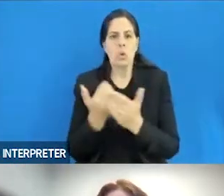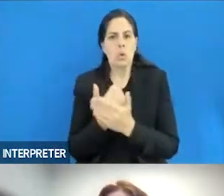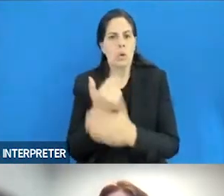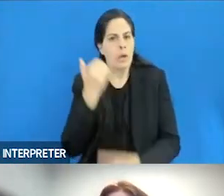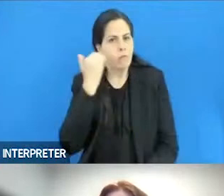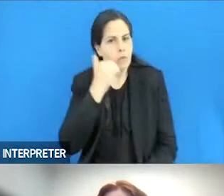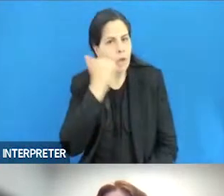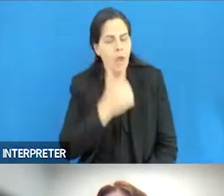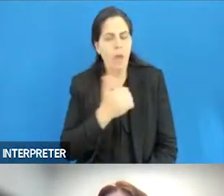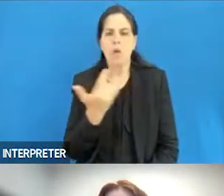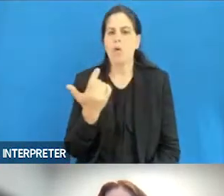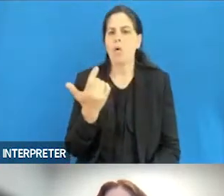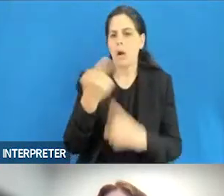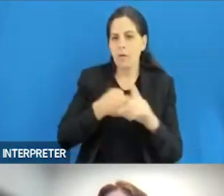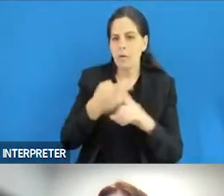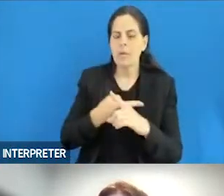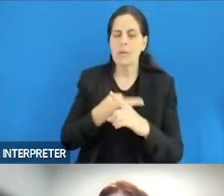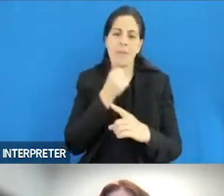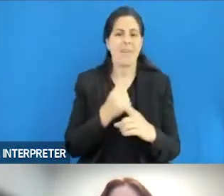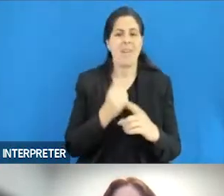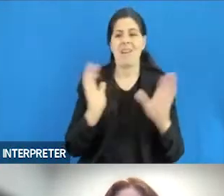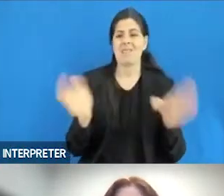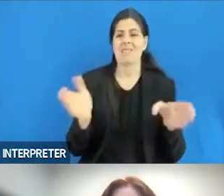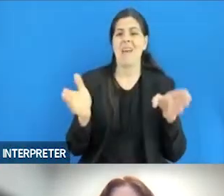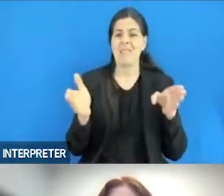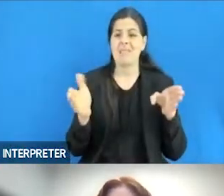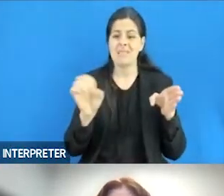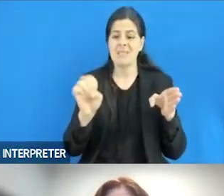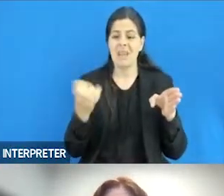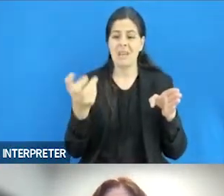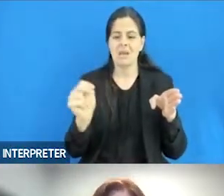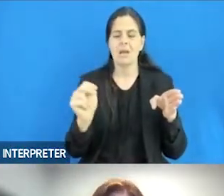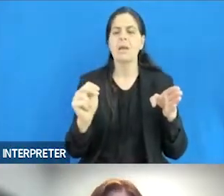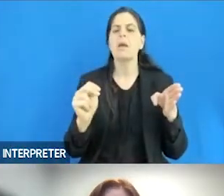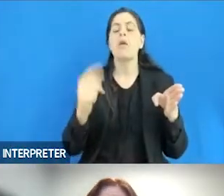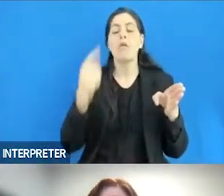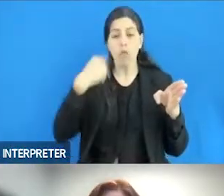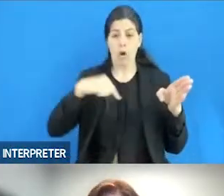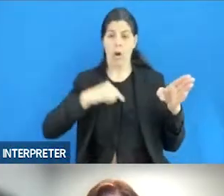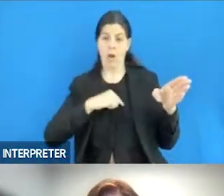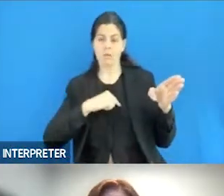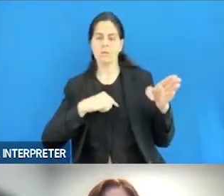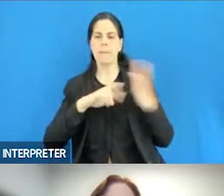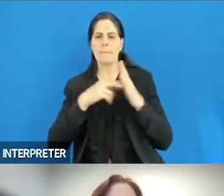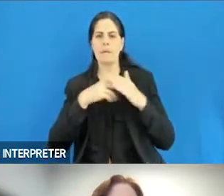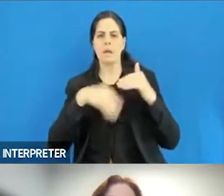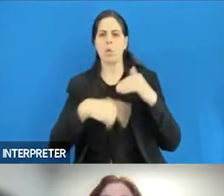a season for us is maximum one year. So you have to resign at the end of your first season for your next season.